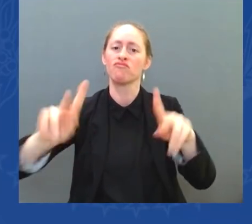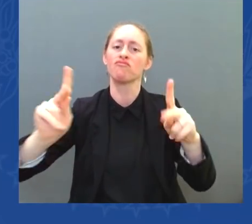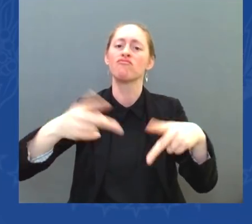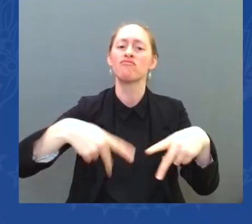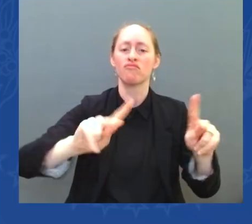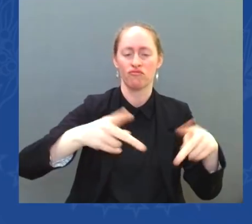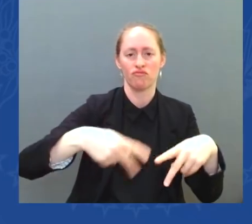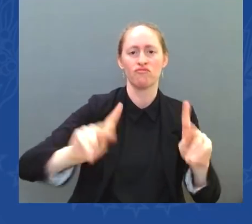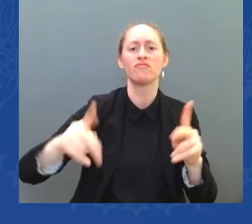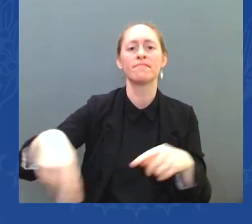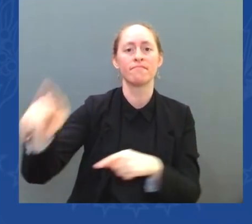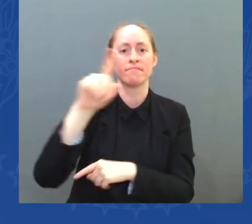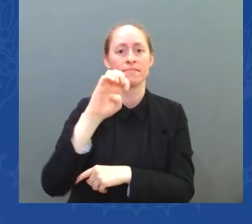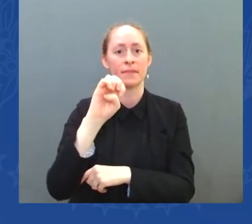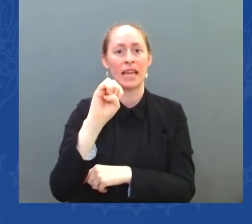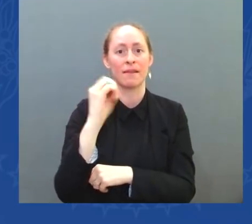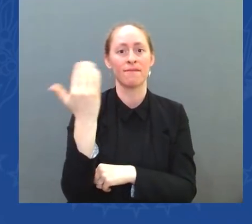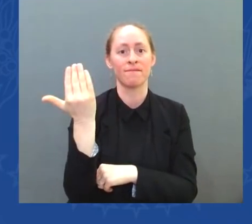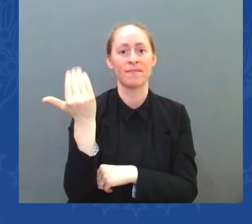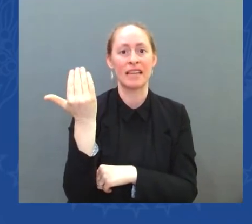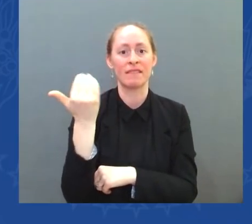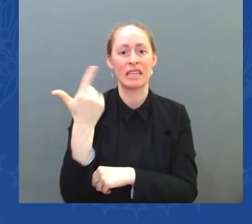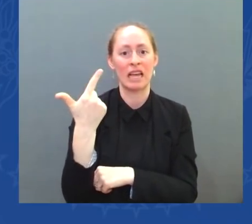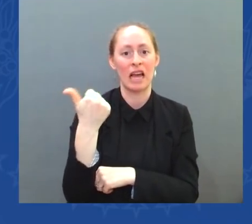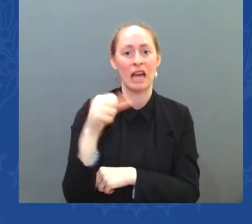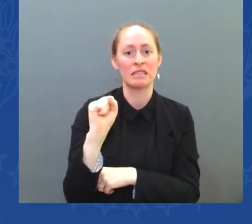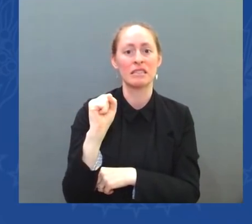to be sold across the United States this summer in order to increase fuel supply.